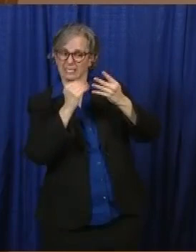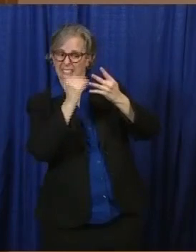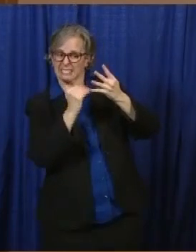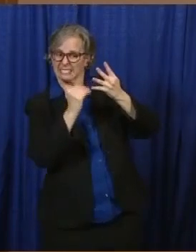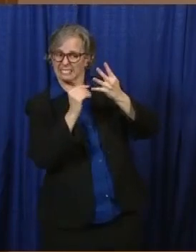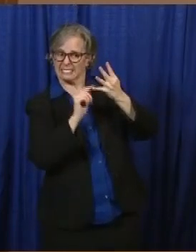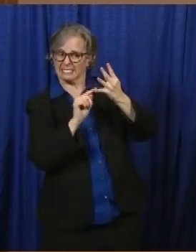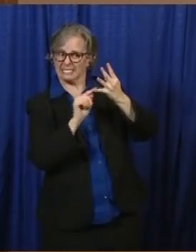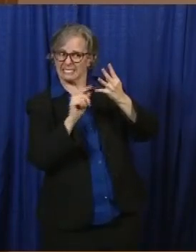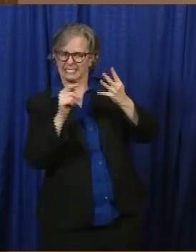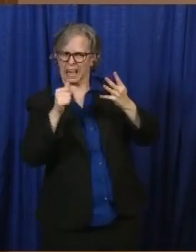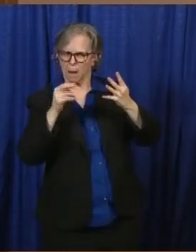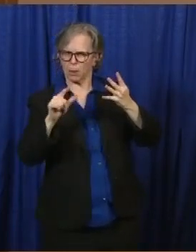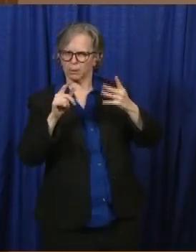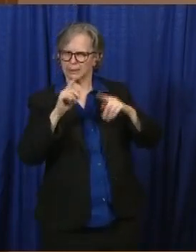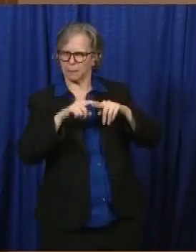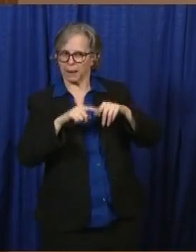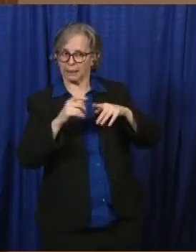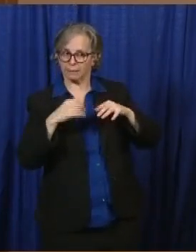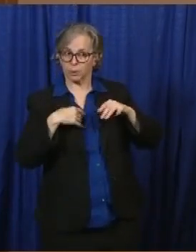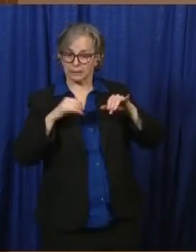ARE THINKING IN A COUPLE OF